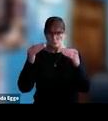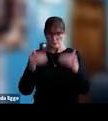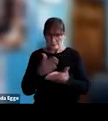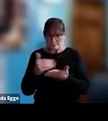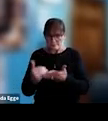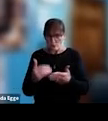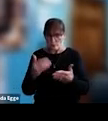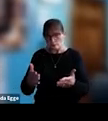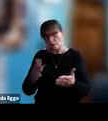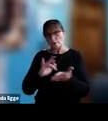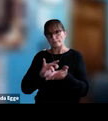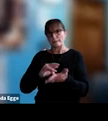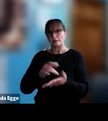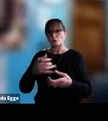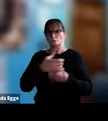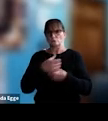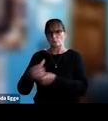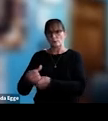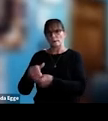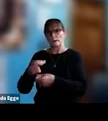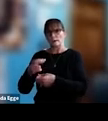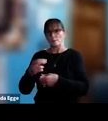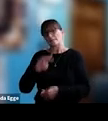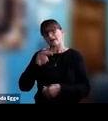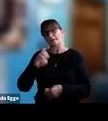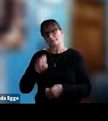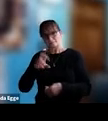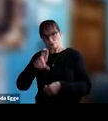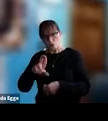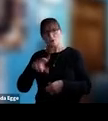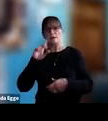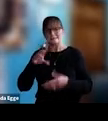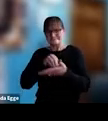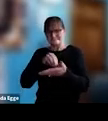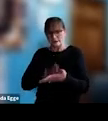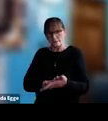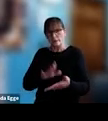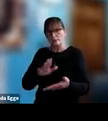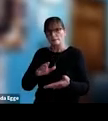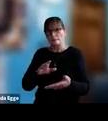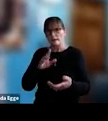of the medical summary report should focus on documenting that the substance use